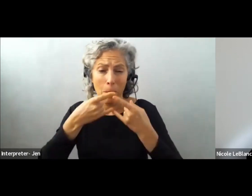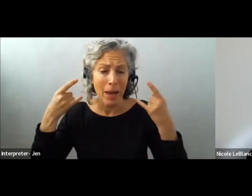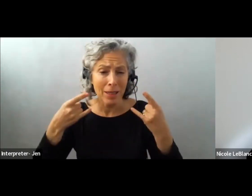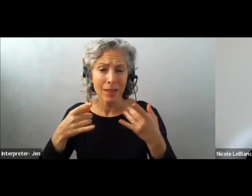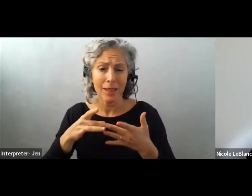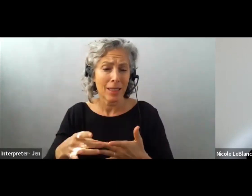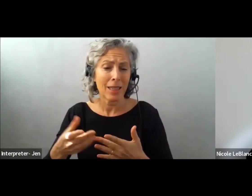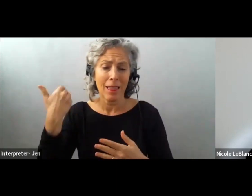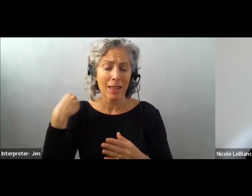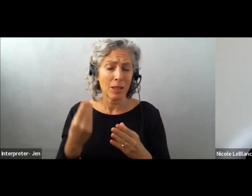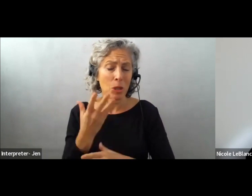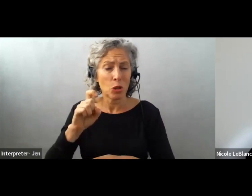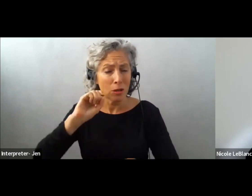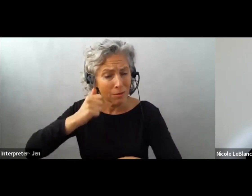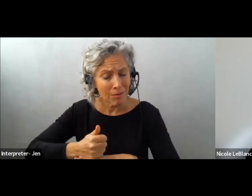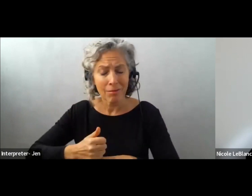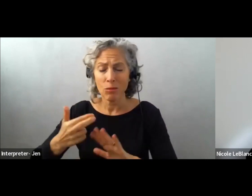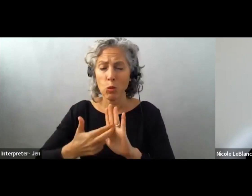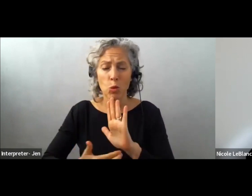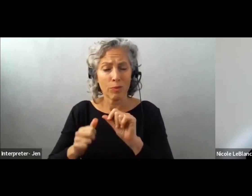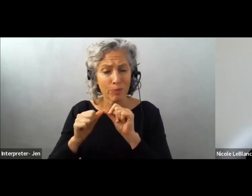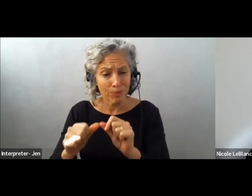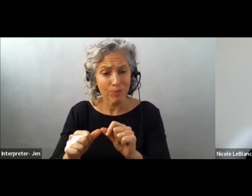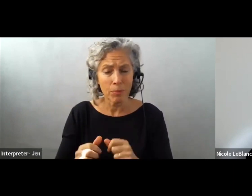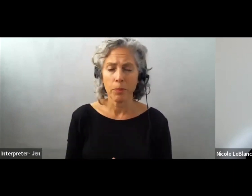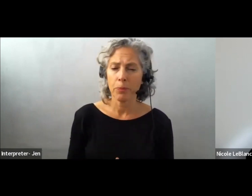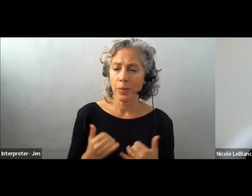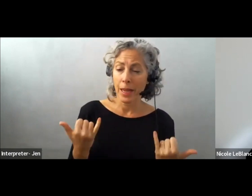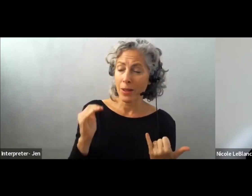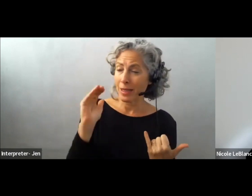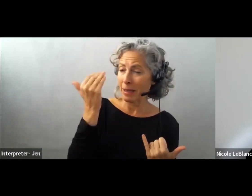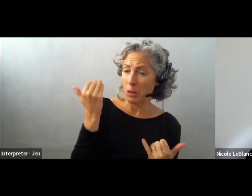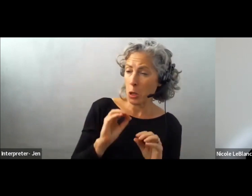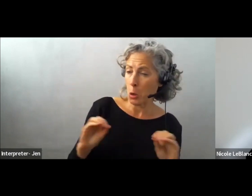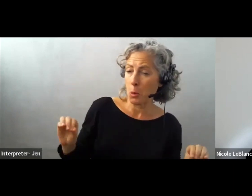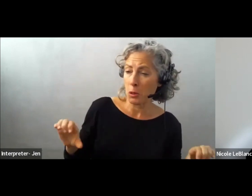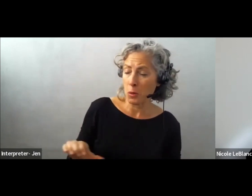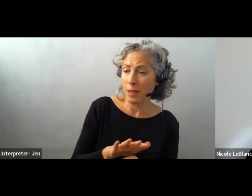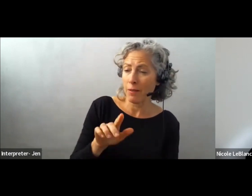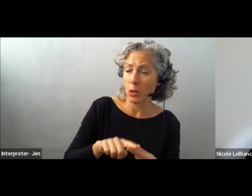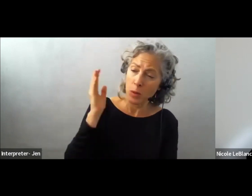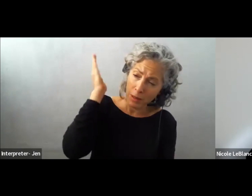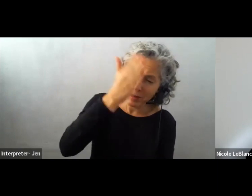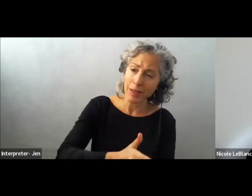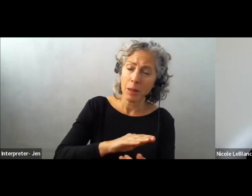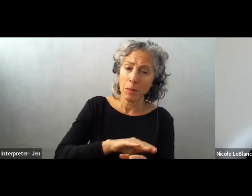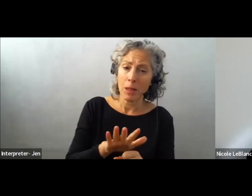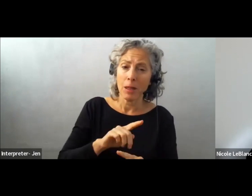late last spring. Right now, it seems like no one is doing enough to end this pandemic, when it looks so simple.